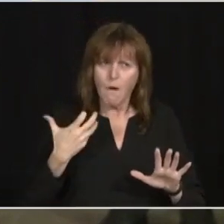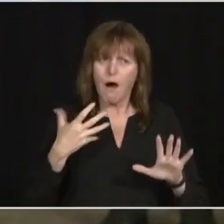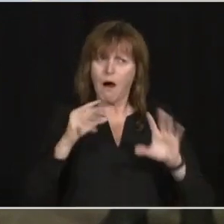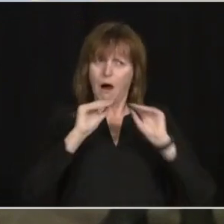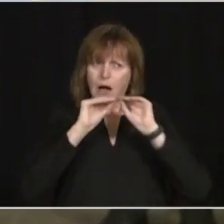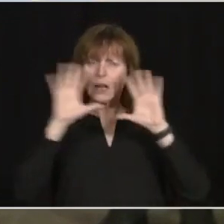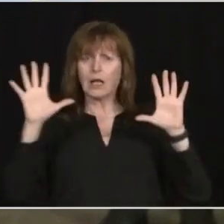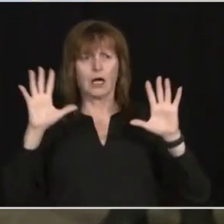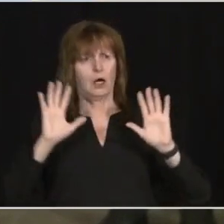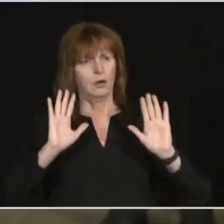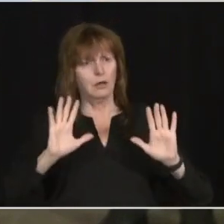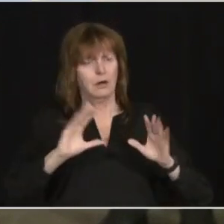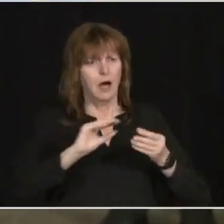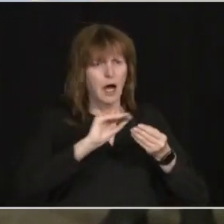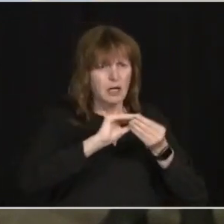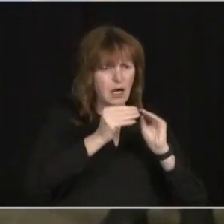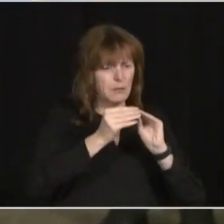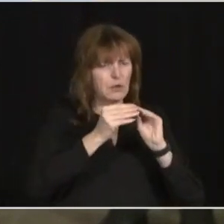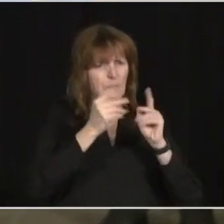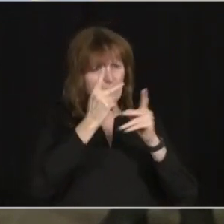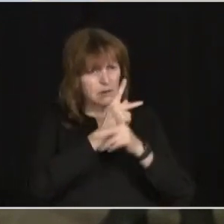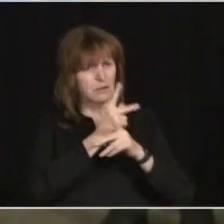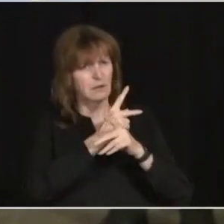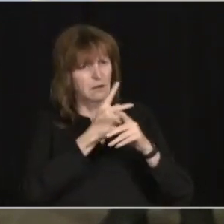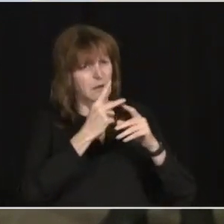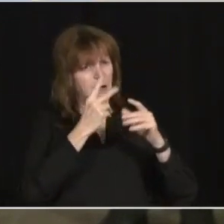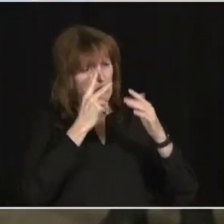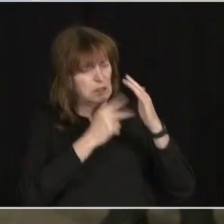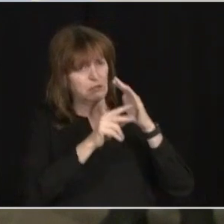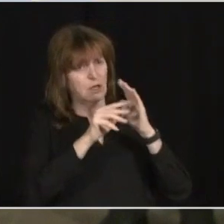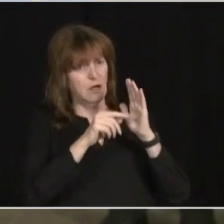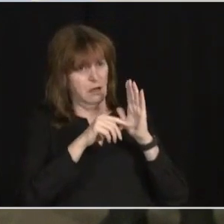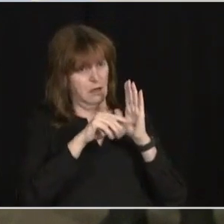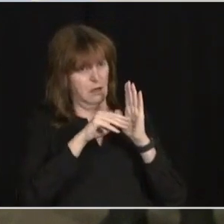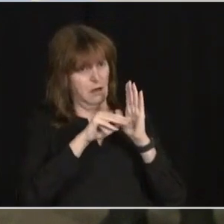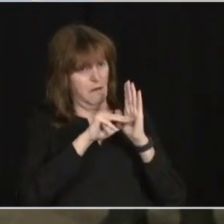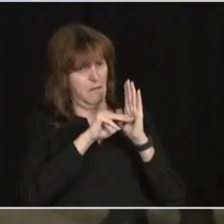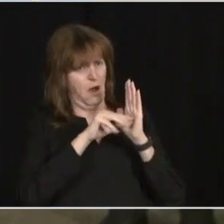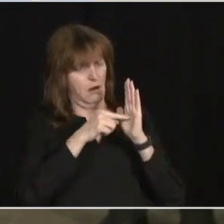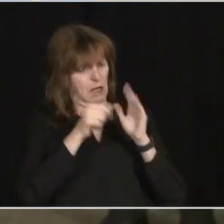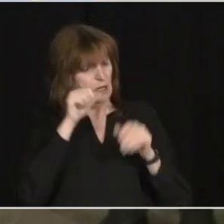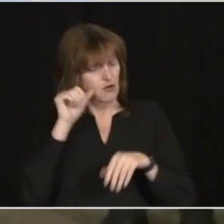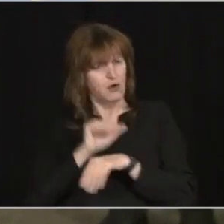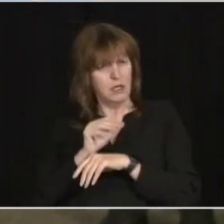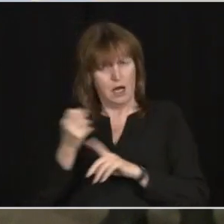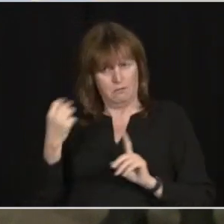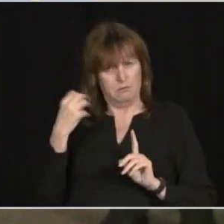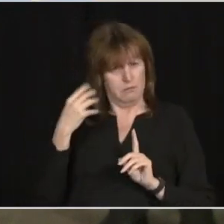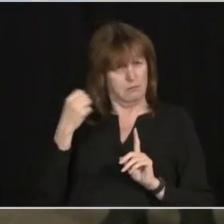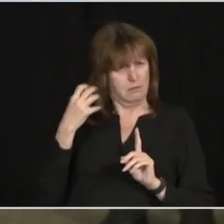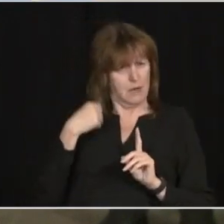the modelling, and we've asked our COVID-19 Command Table to put the modelling